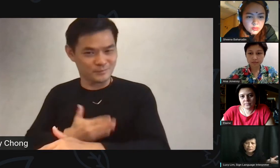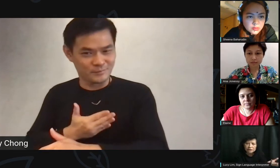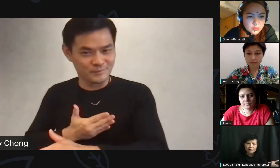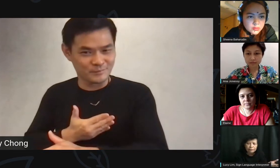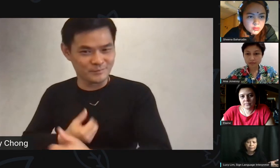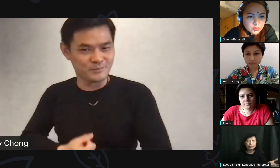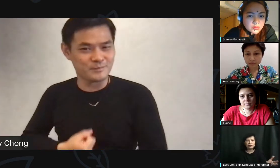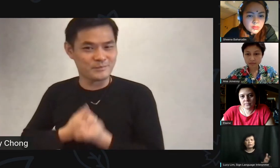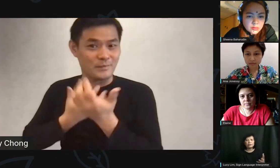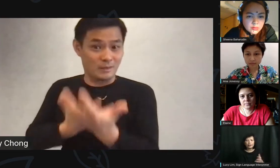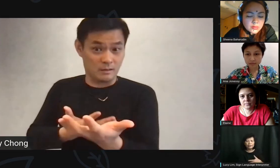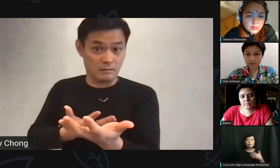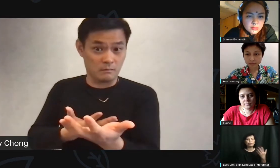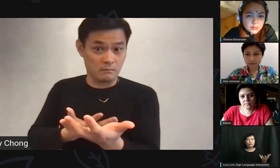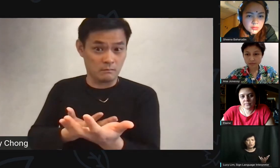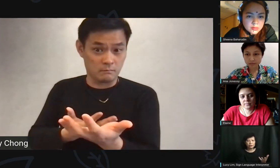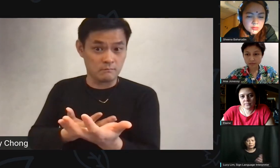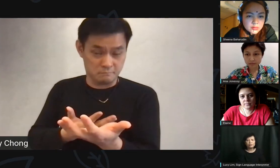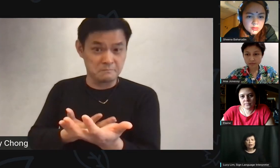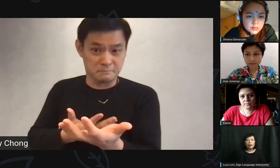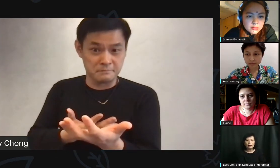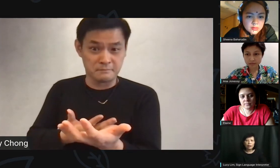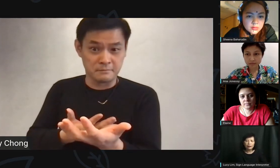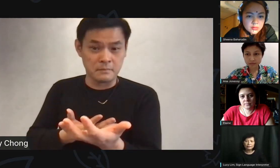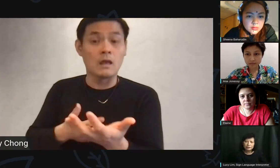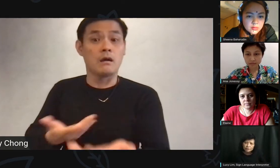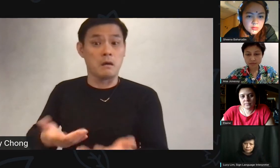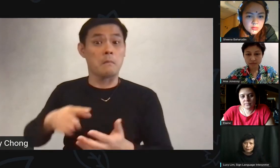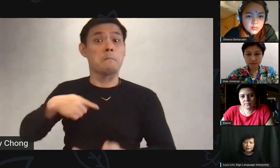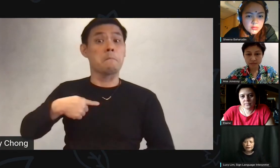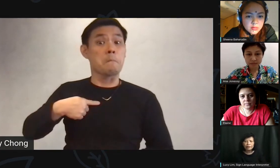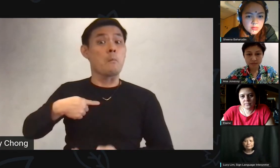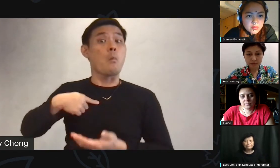the Deaf people can appreciate this poem.